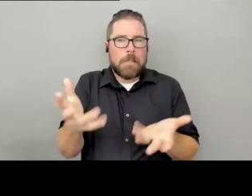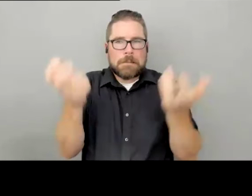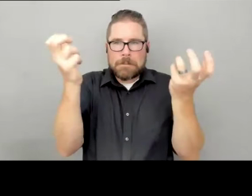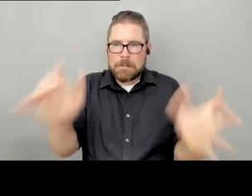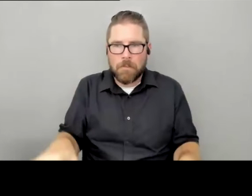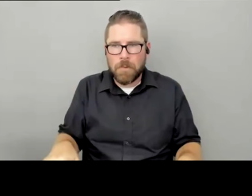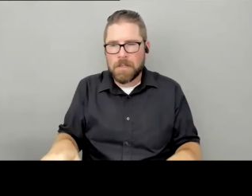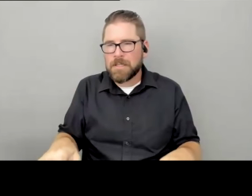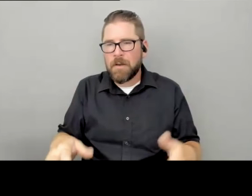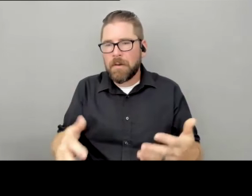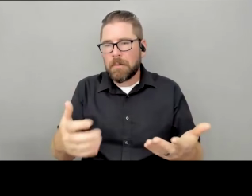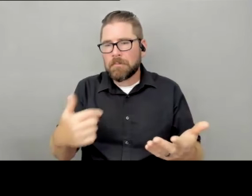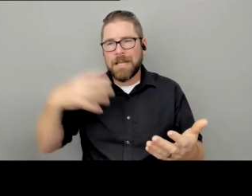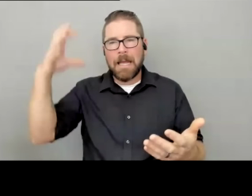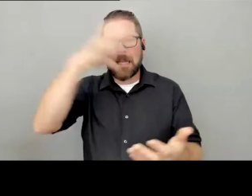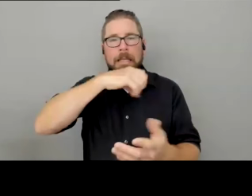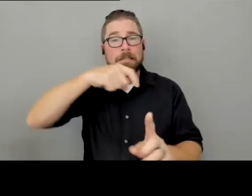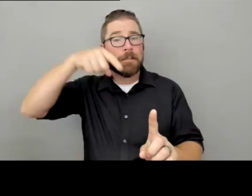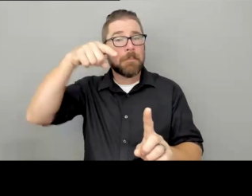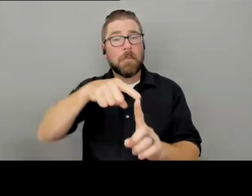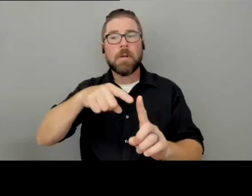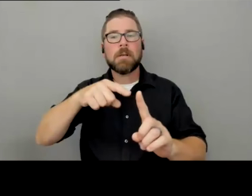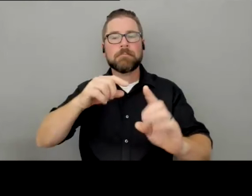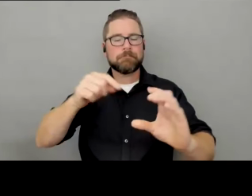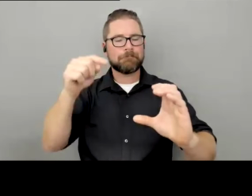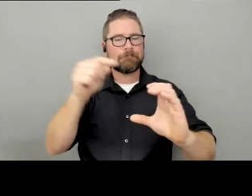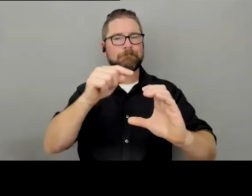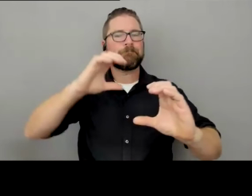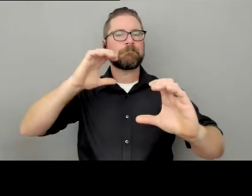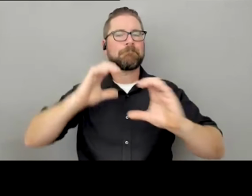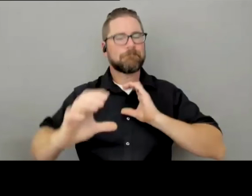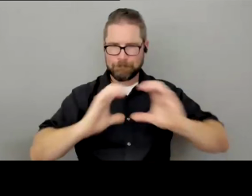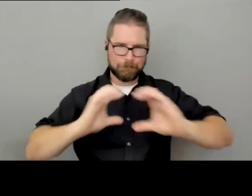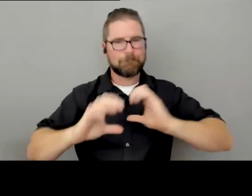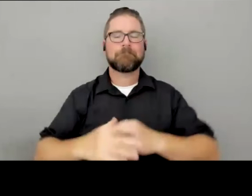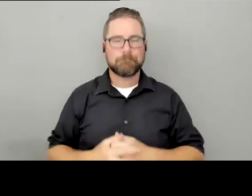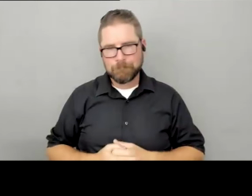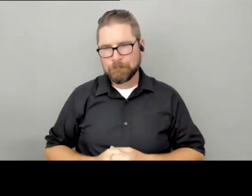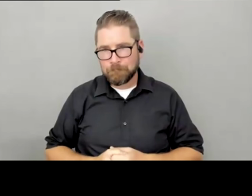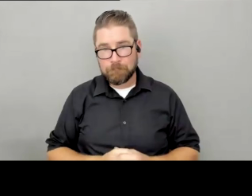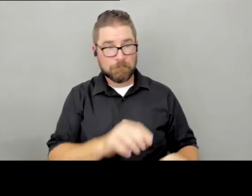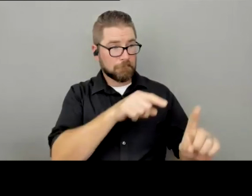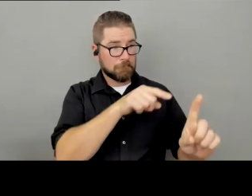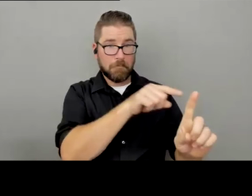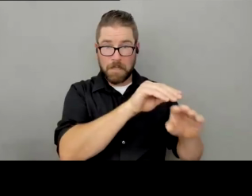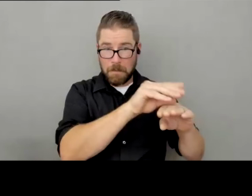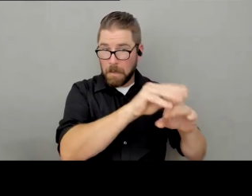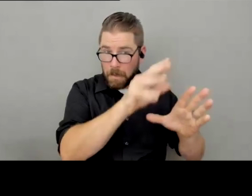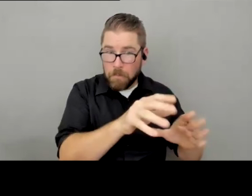Communicate with the instructor. Communicate. I mean, communicate with the counselor who's been working on that, communicate with the student.